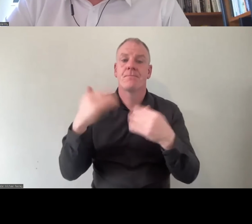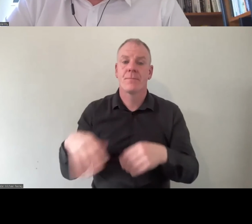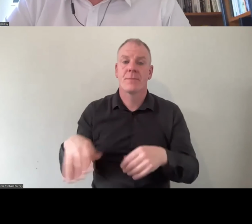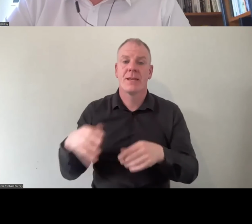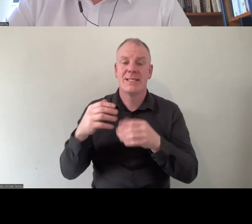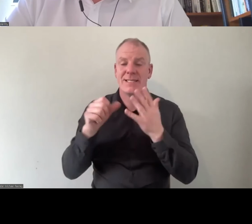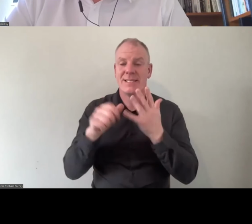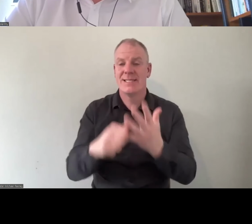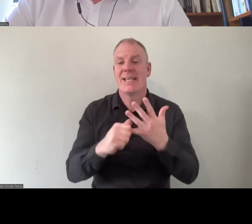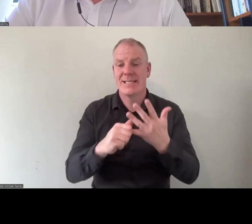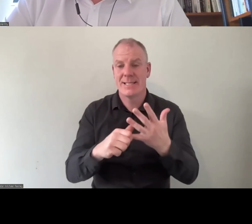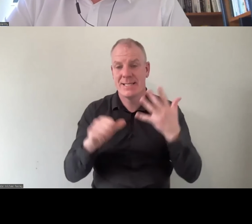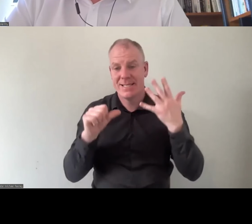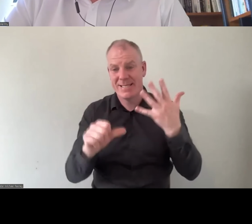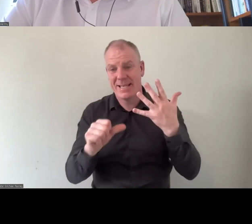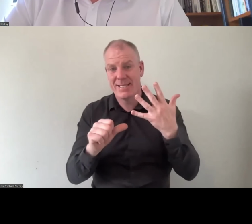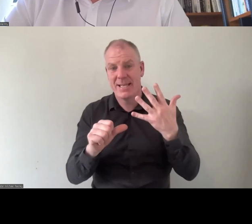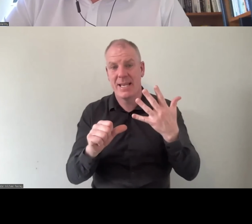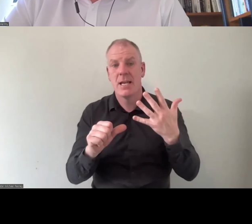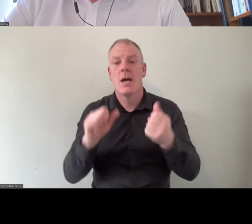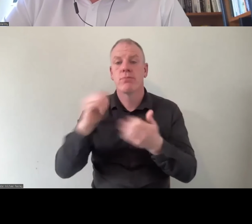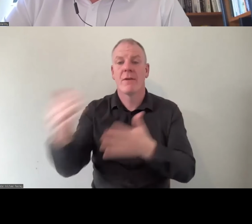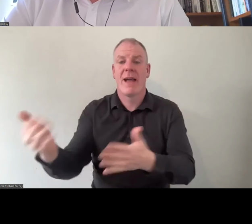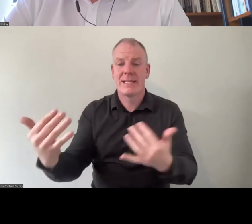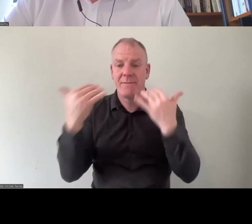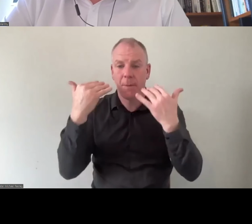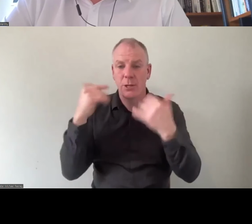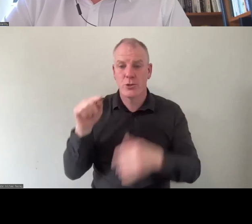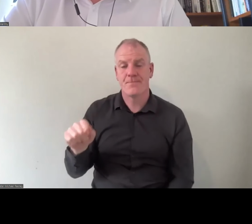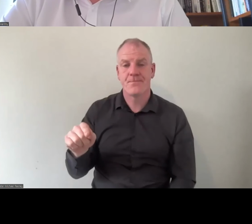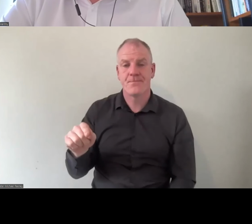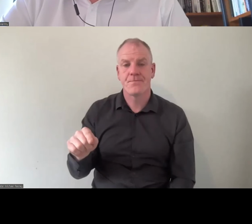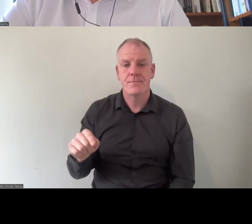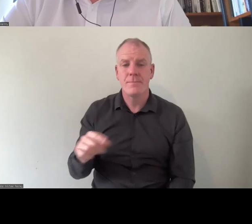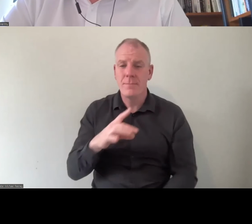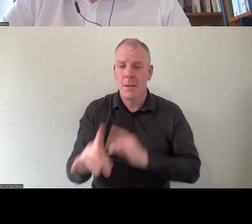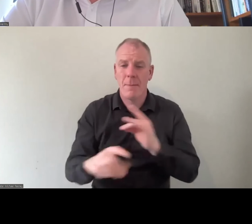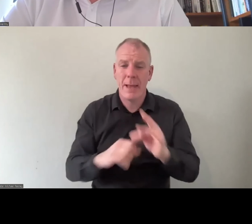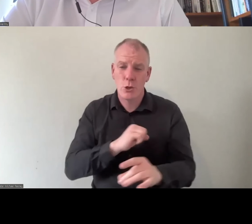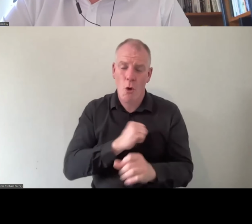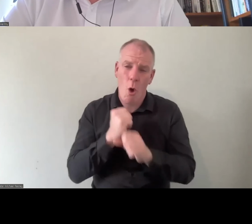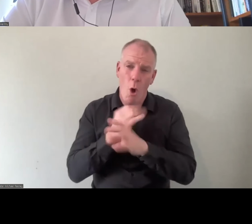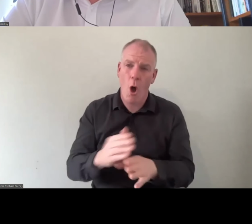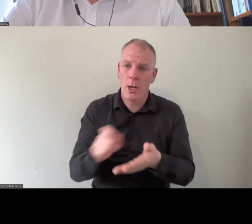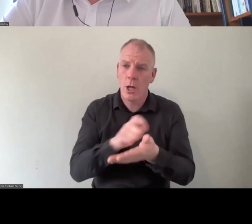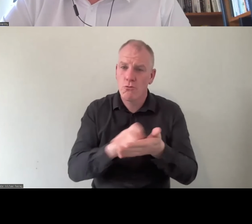and, again, ensure all written, digital, spoken/signed information provided